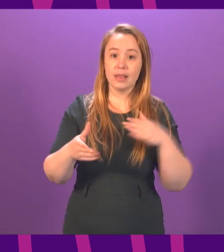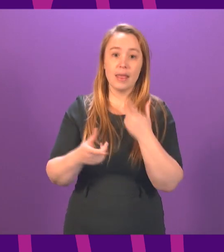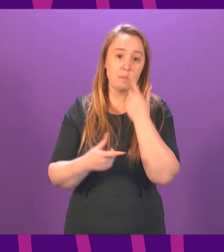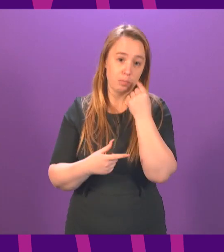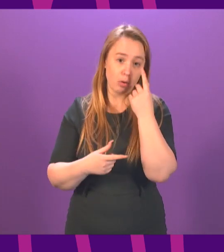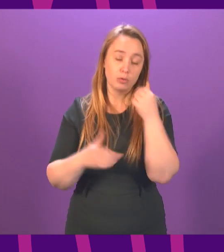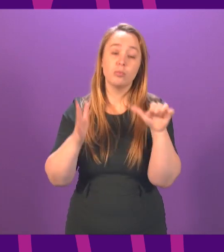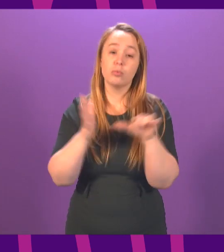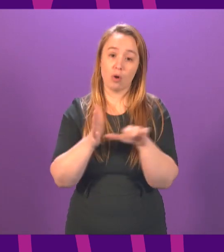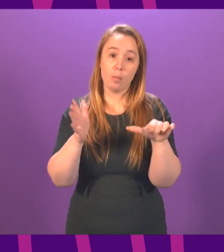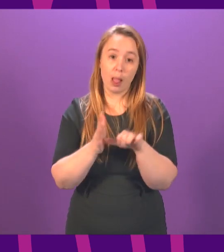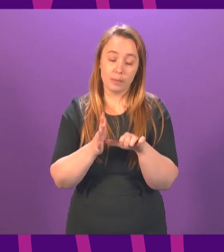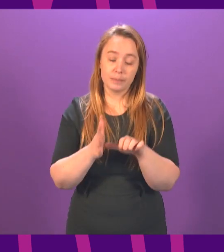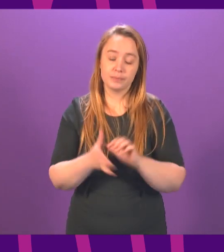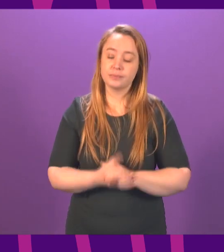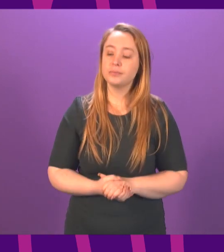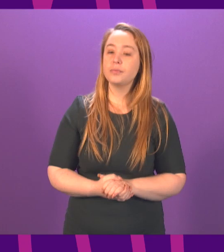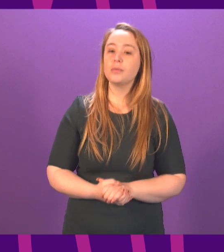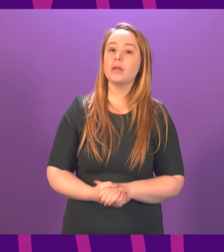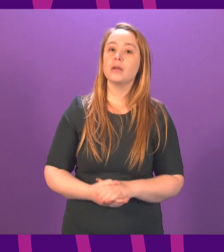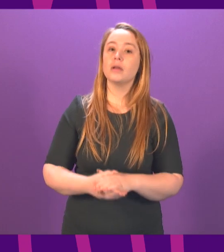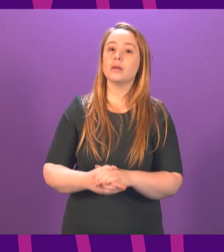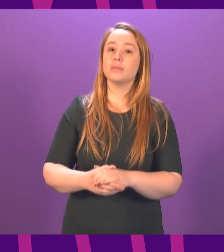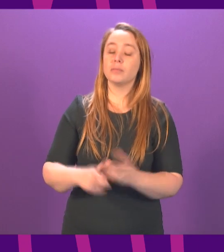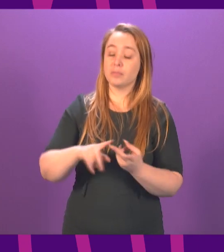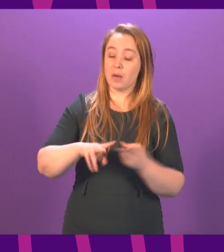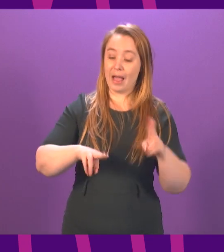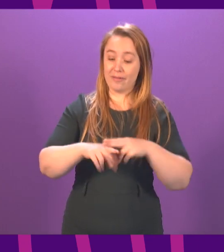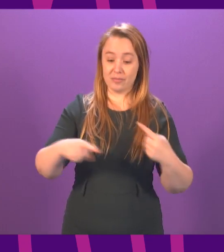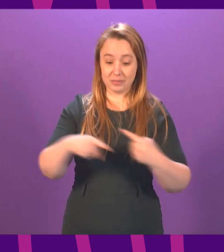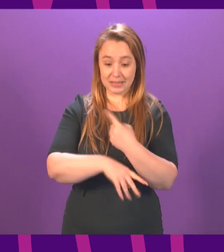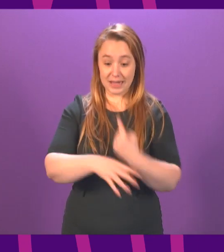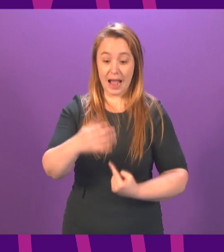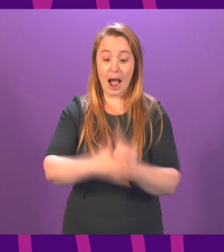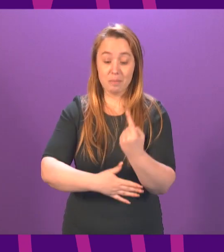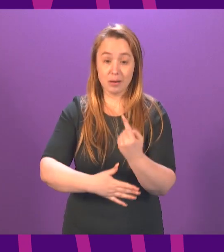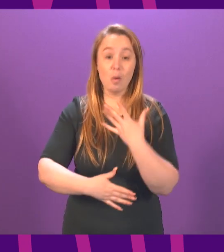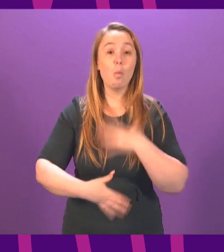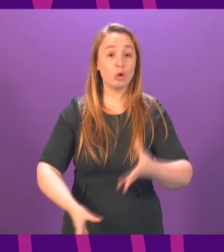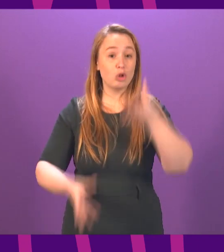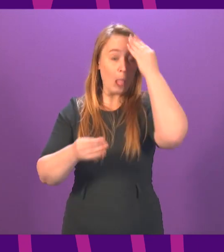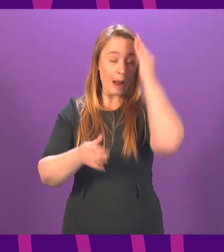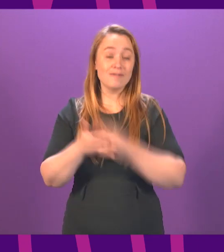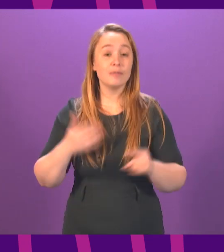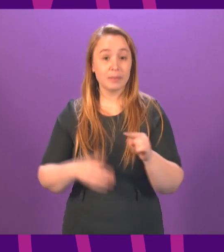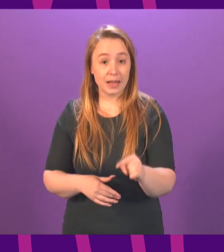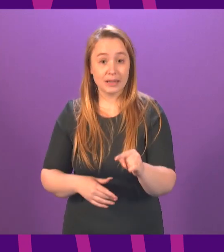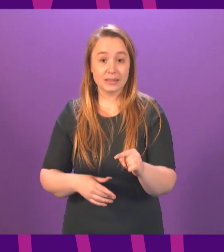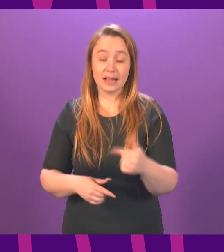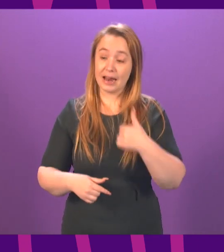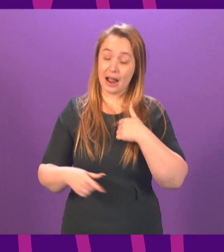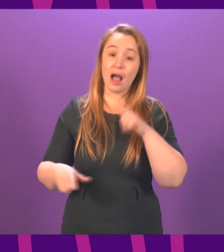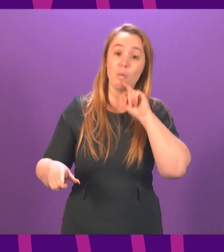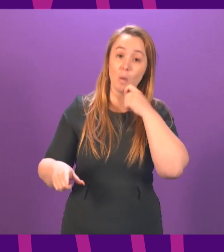Perhaps, when we are talking about learning from mistakes—and I will seek to learn from any mistakes that this Government has made—it will be acknowledged that the uncertainty that